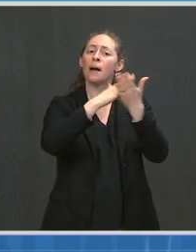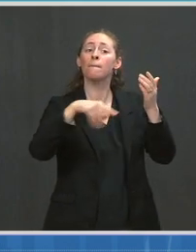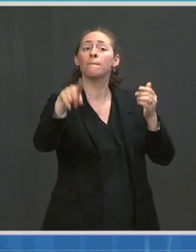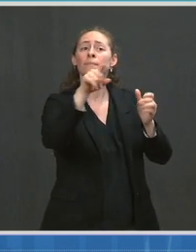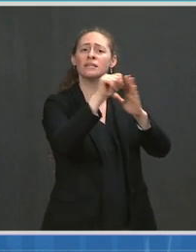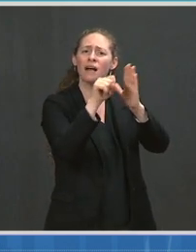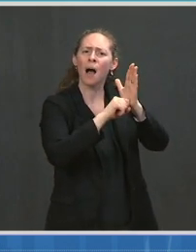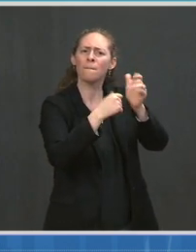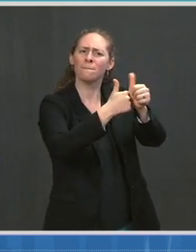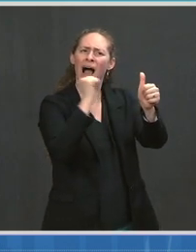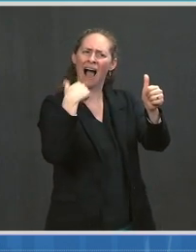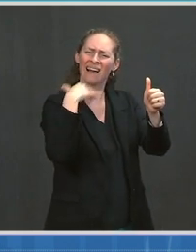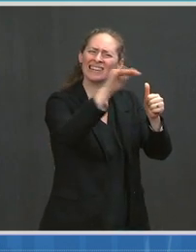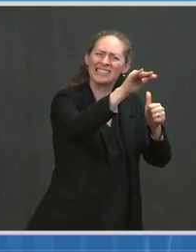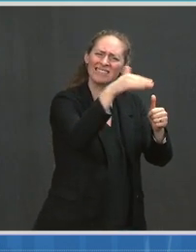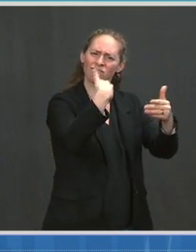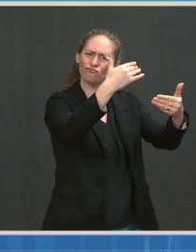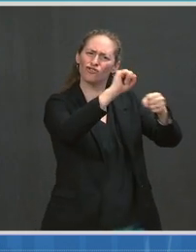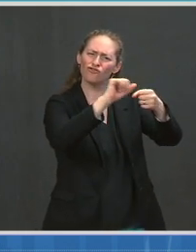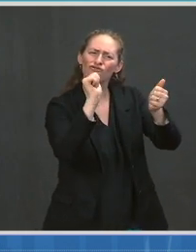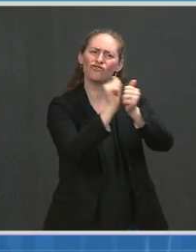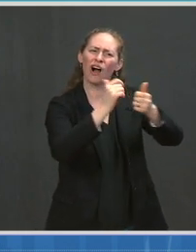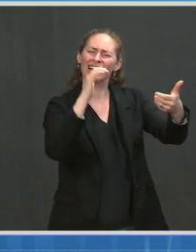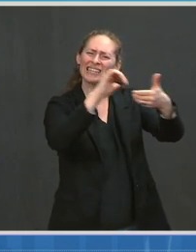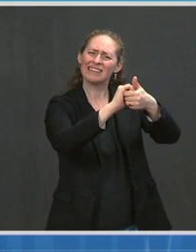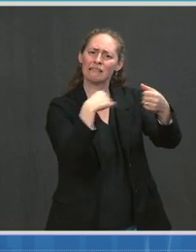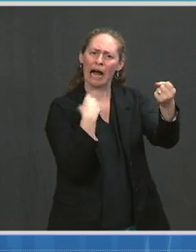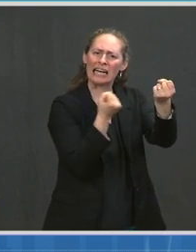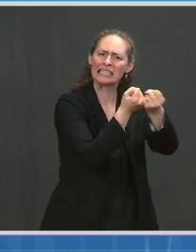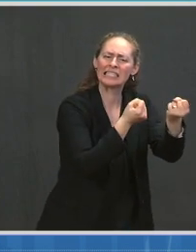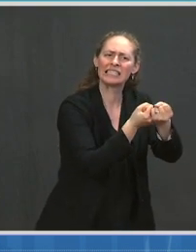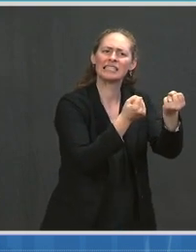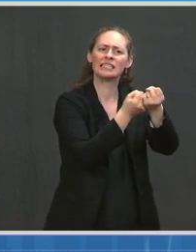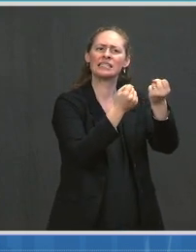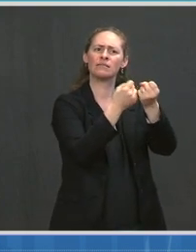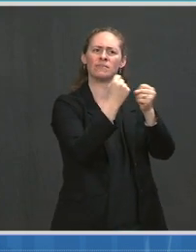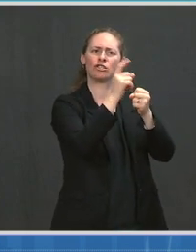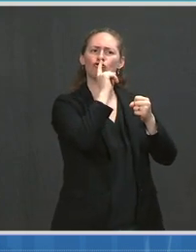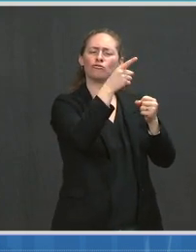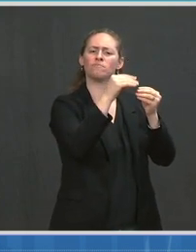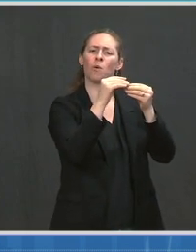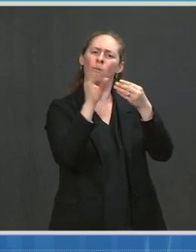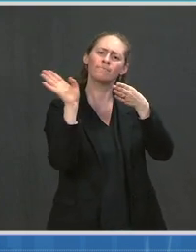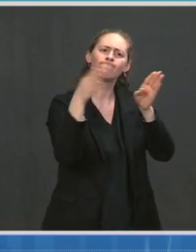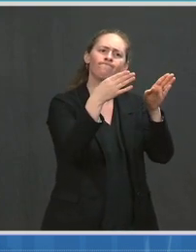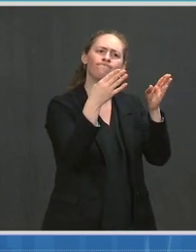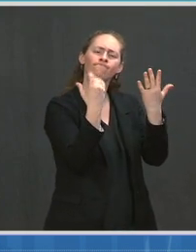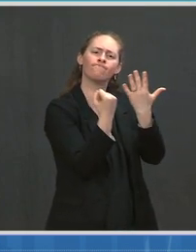that they continue to prioritize the most vulnerable populations. That said with the increase in demand,